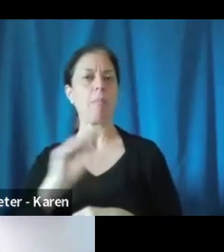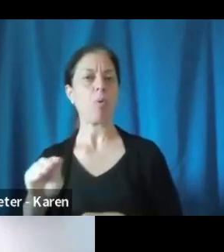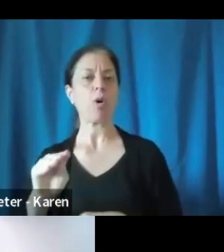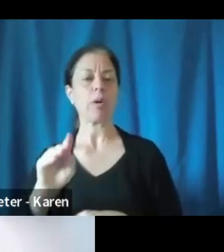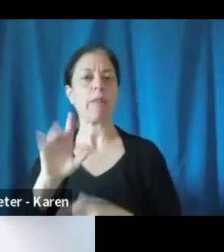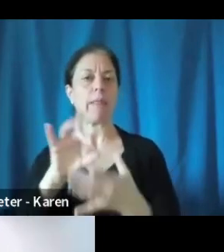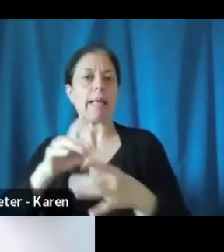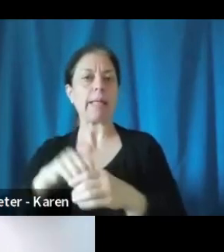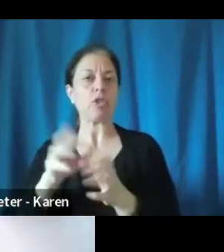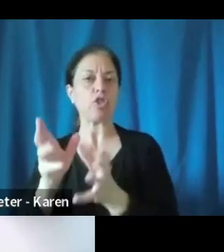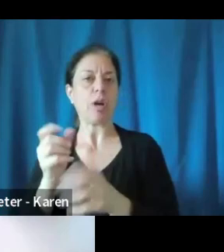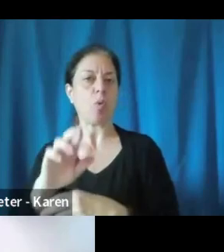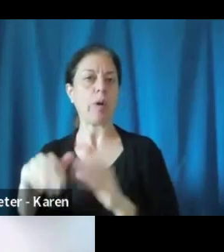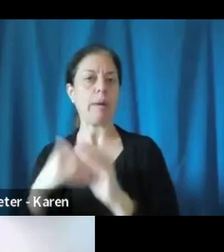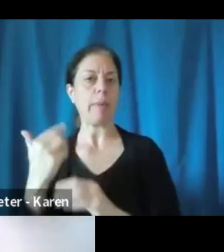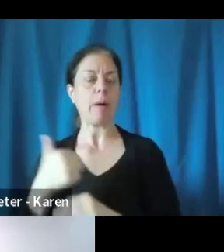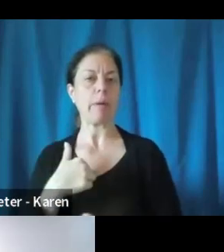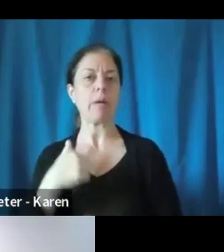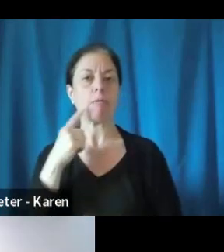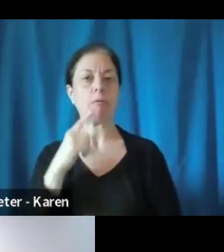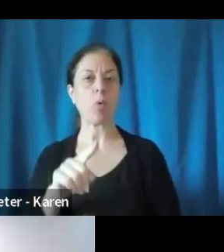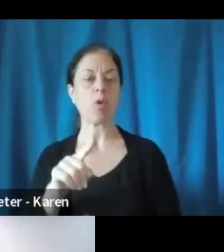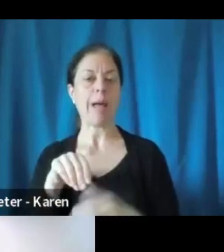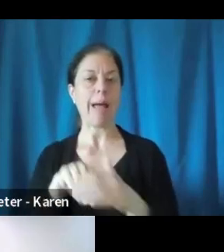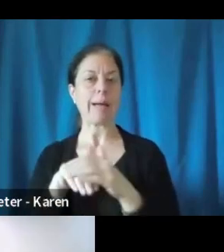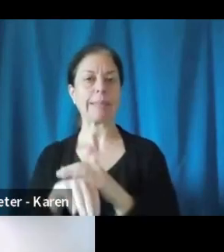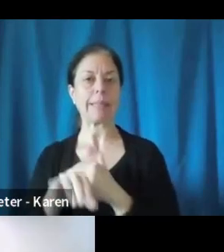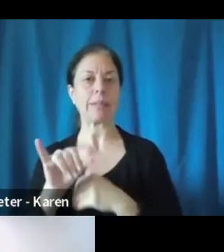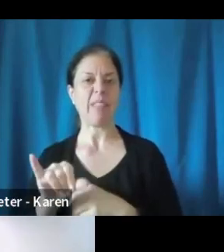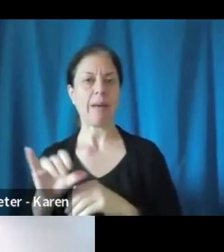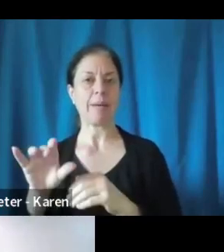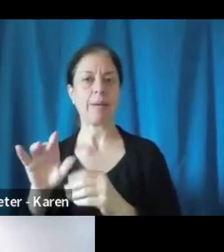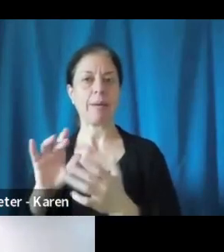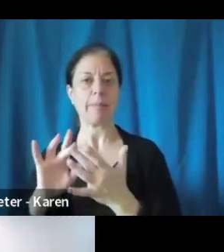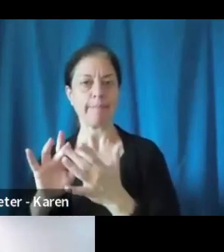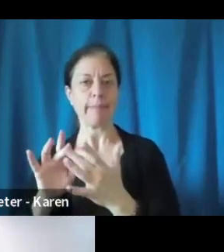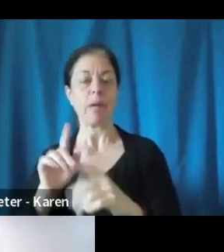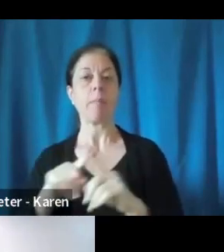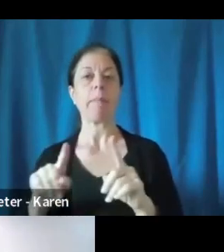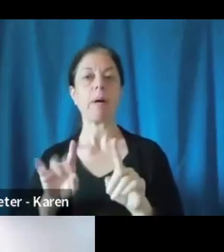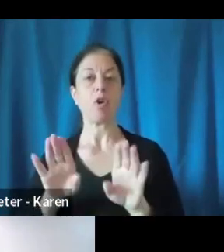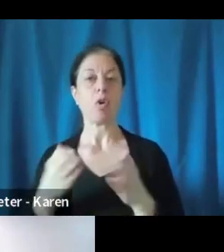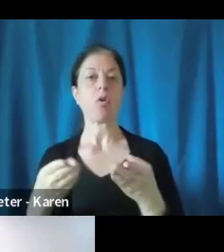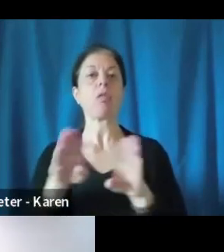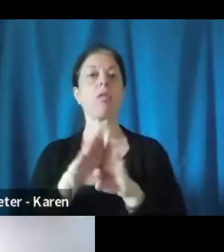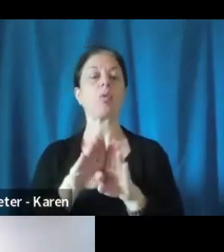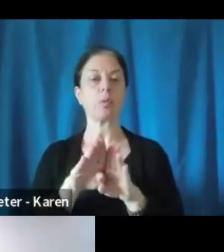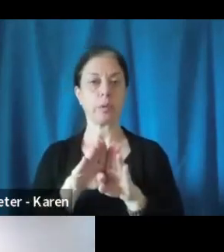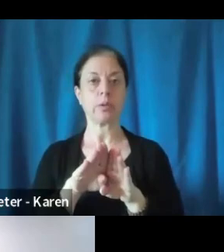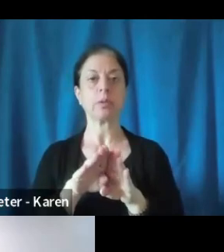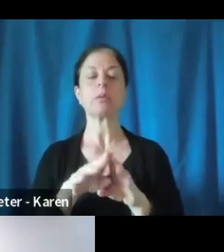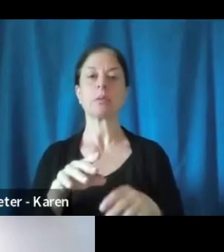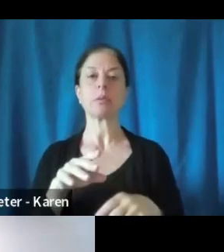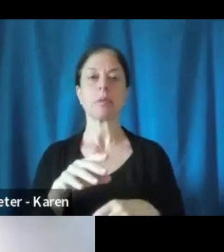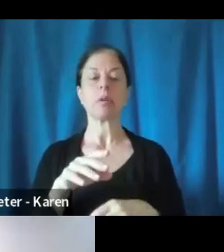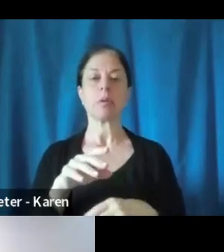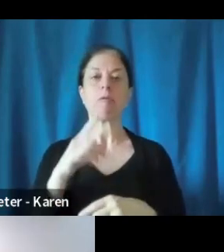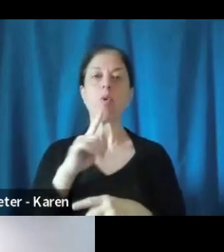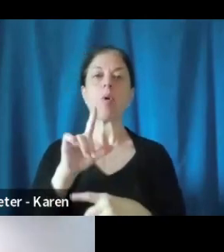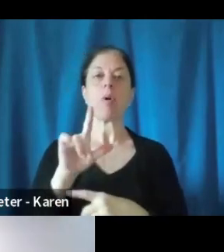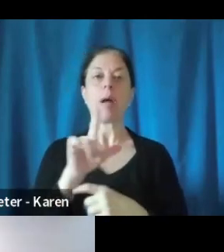disabled library workers. It's called CripLy. I can put the link in the chat or you can see mail me to get access to,